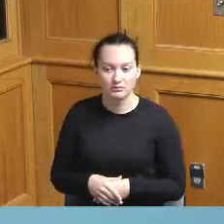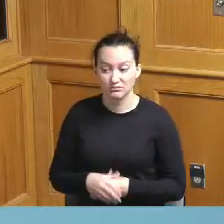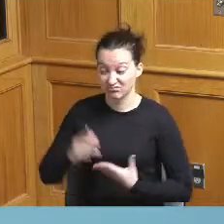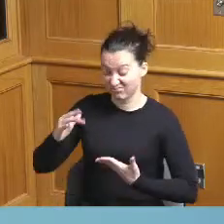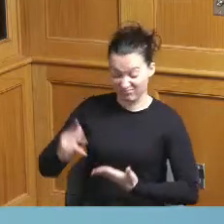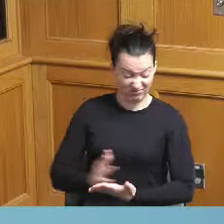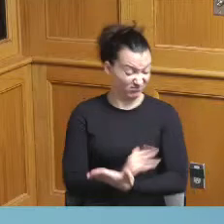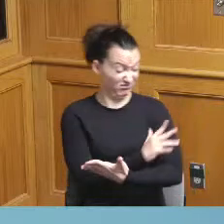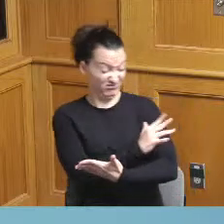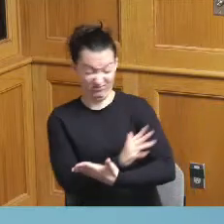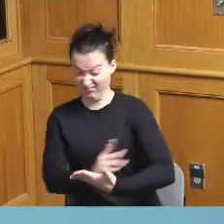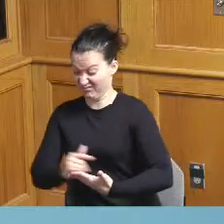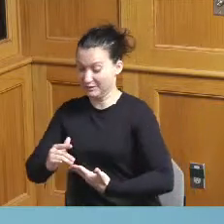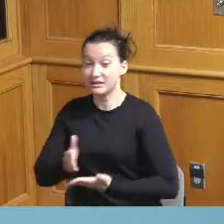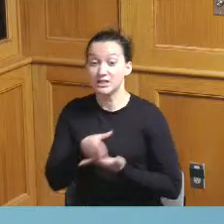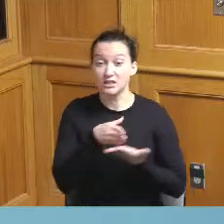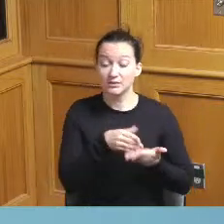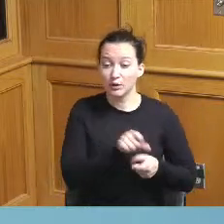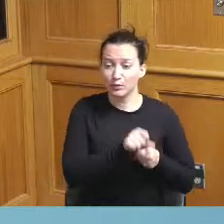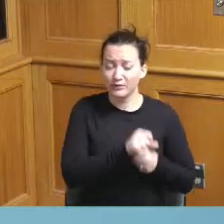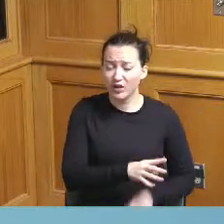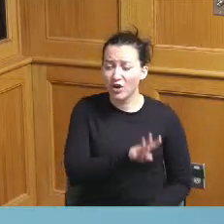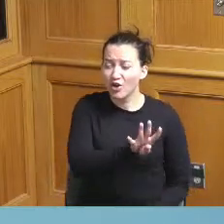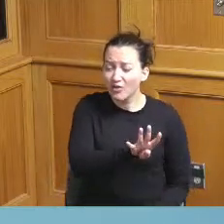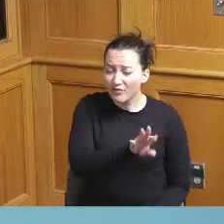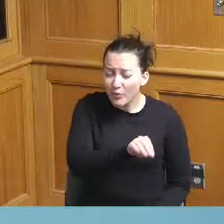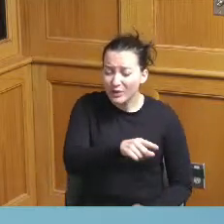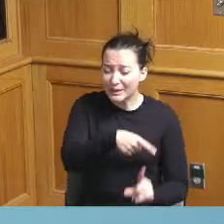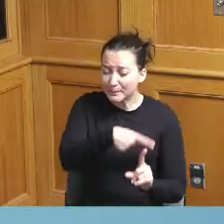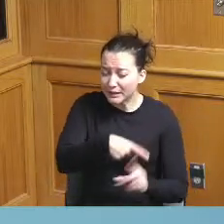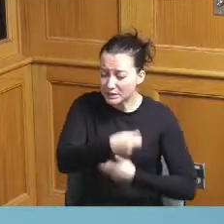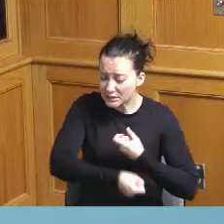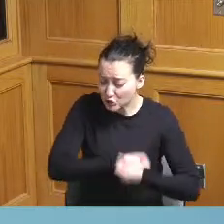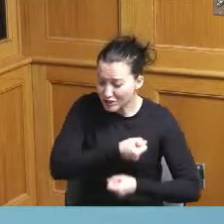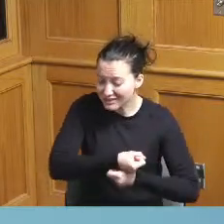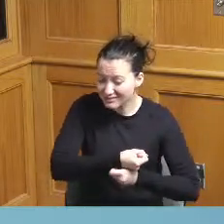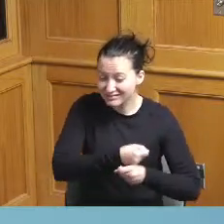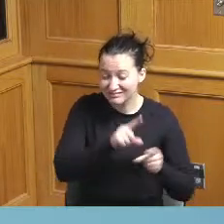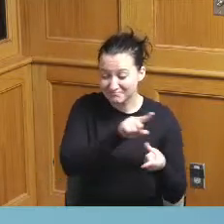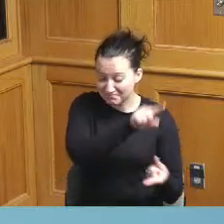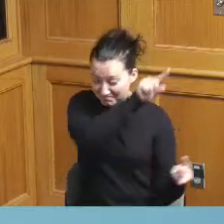in a wide range from some of our employees have 40 plus years all the way down to someone that